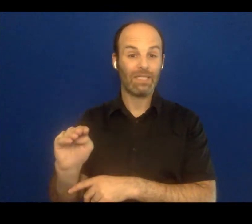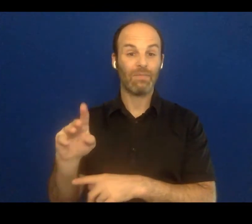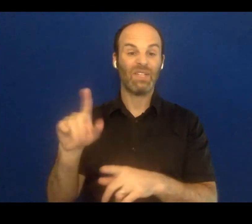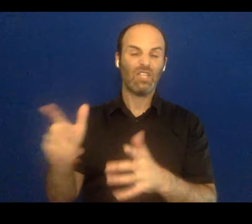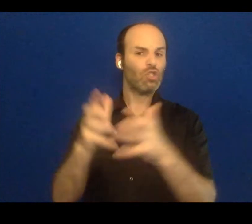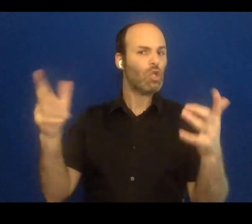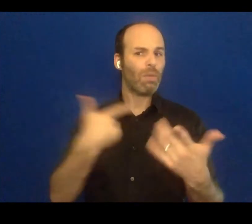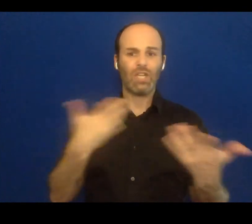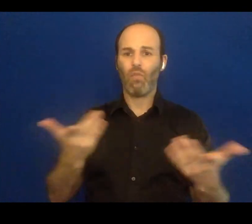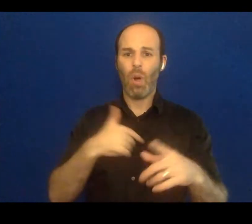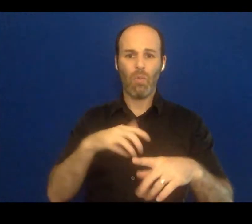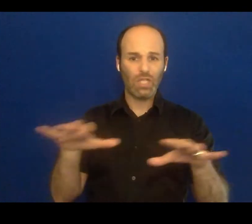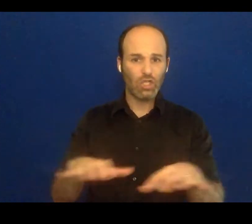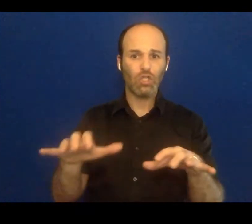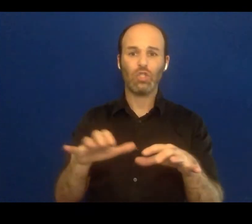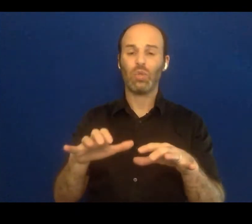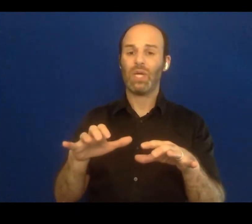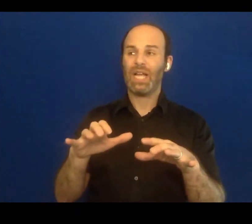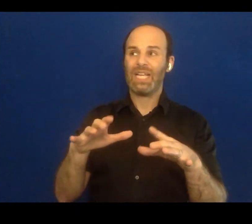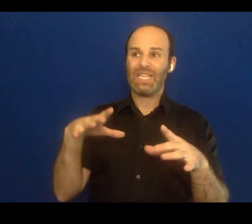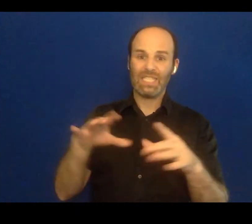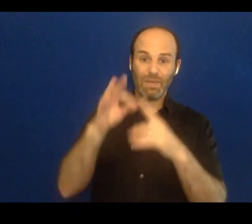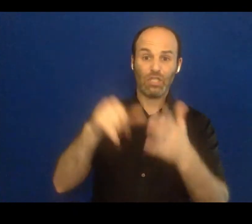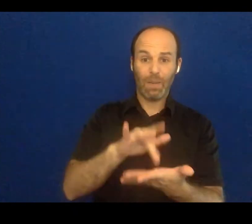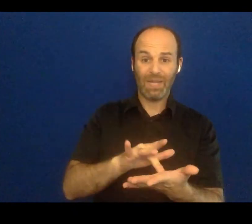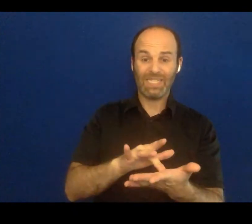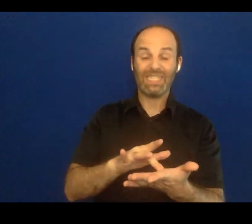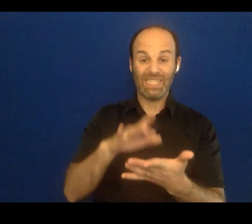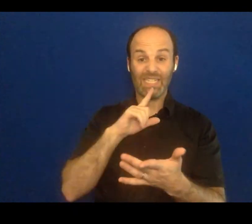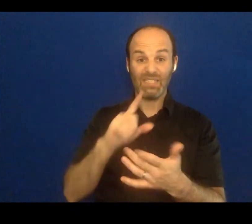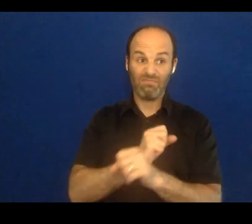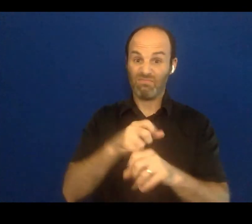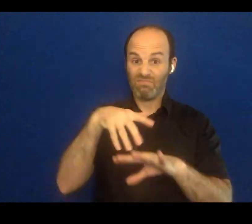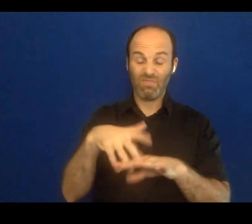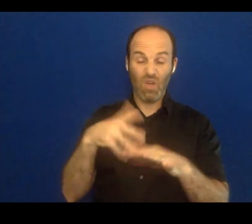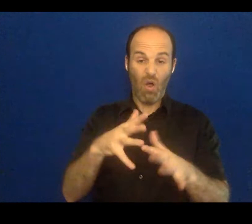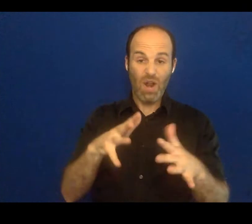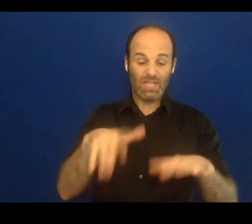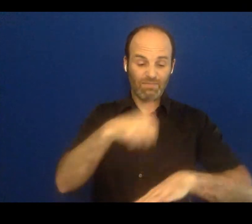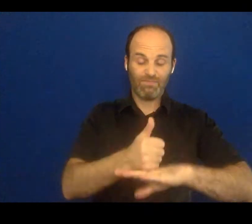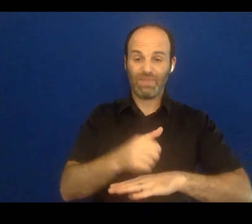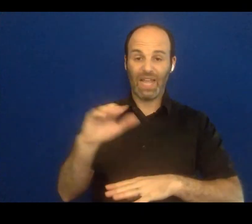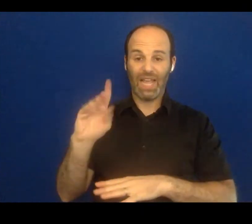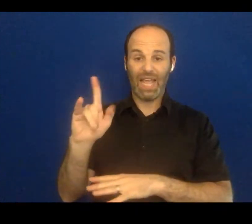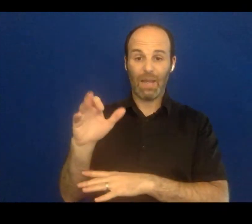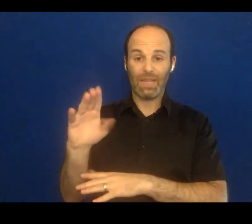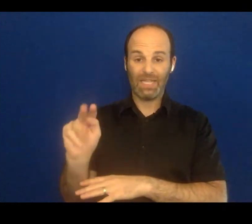WITHIN MEDICINE IS INHERENTLY ABLEIST AND YOU HAVE PEOPLE FOR EXAMPLE WORKING WITH PATIENTS